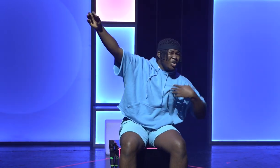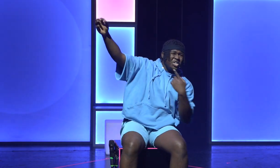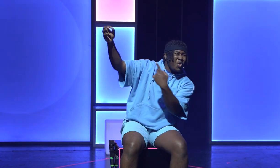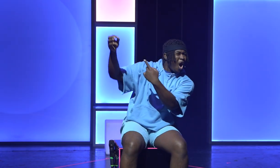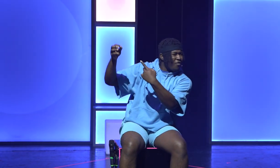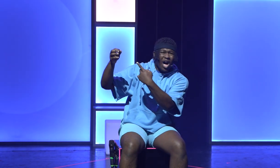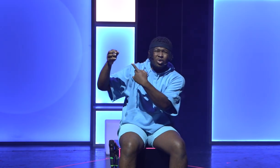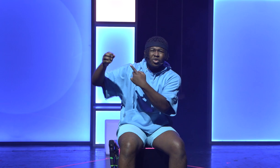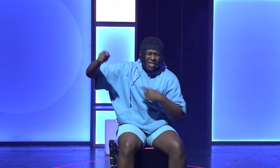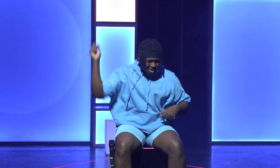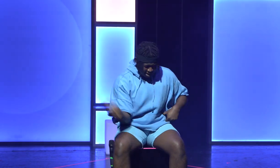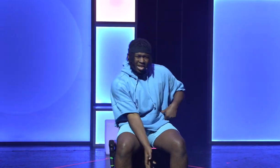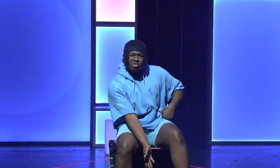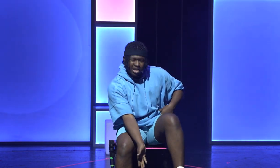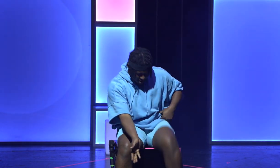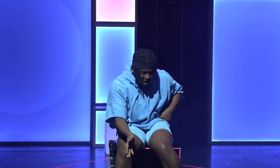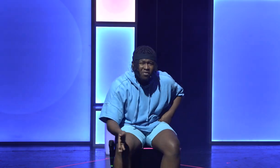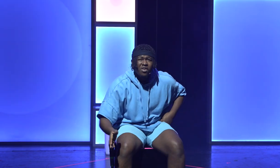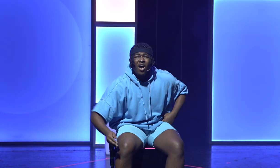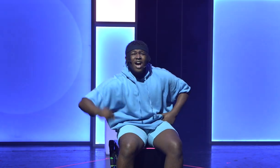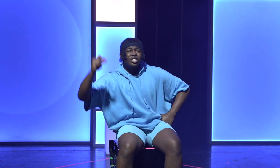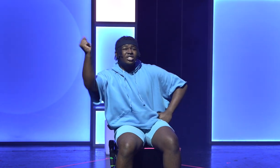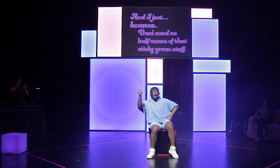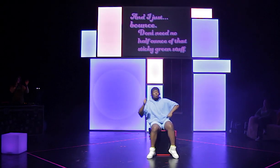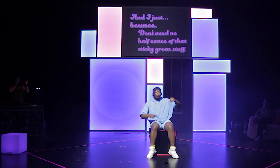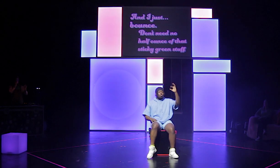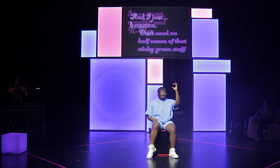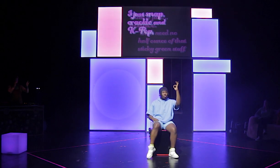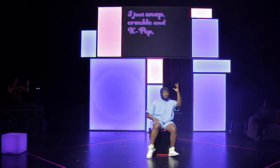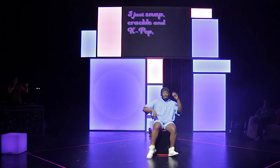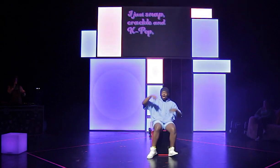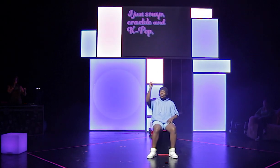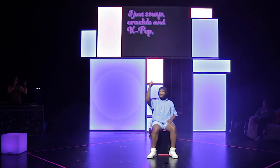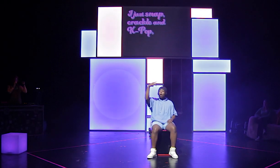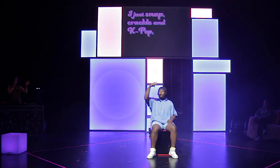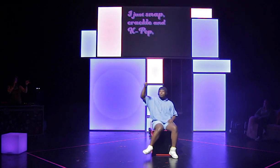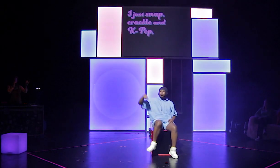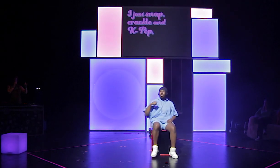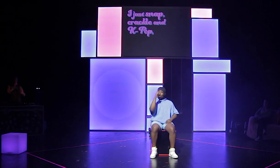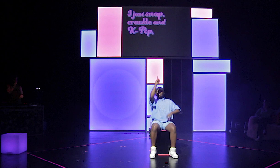Don't need no half hour of that sticky green stuff. I just snap, crackle and K-Pop, on the Spaceship B-bop.